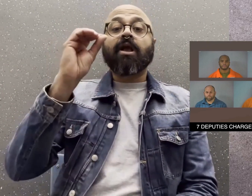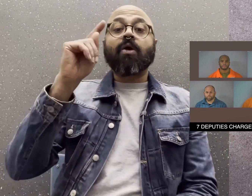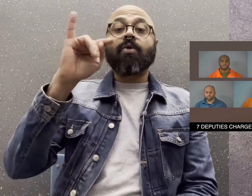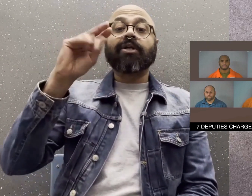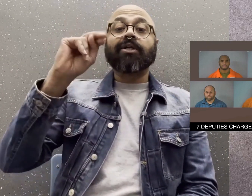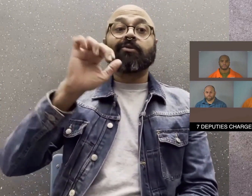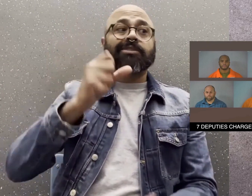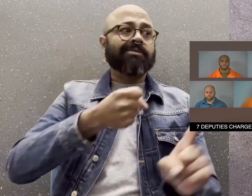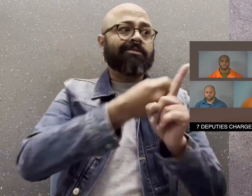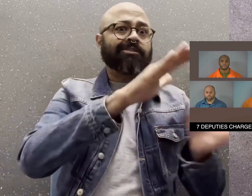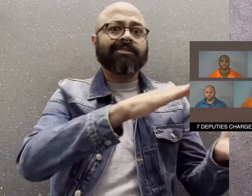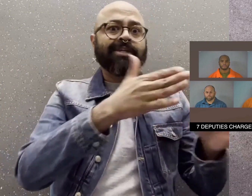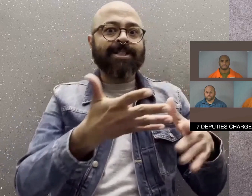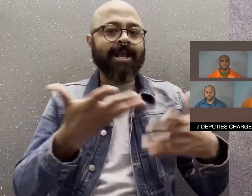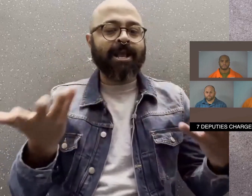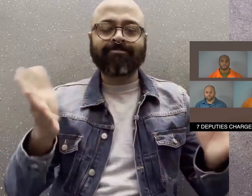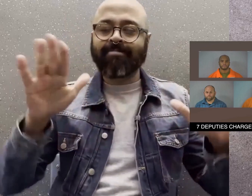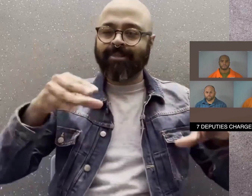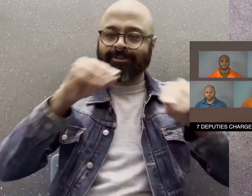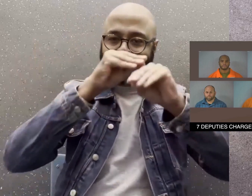Otenio's cause of death has not been released.